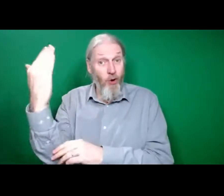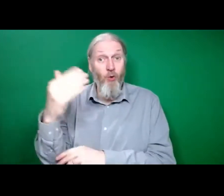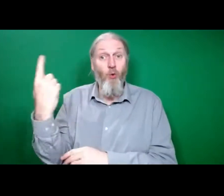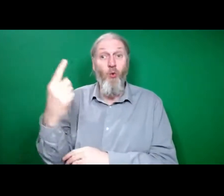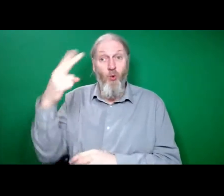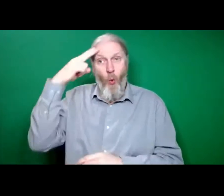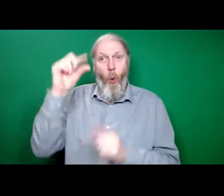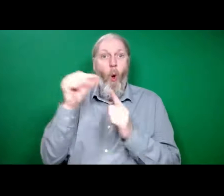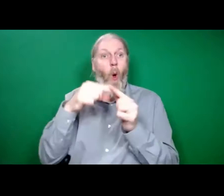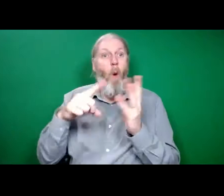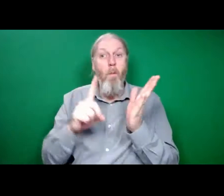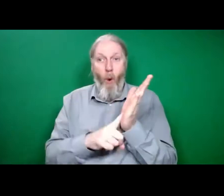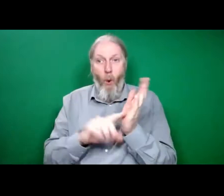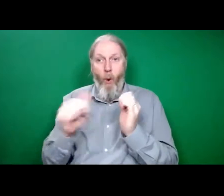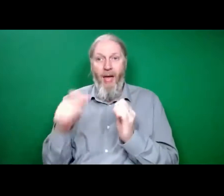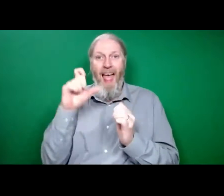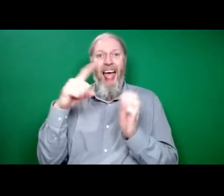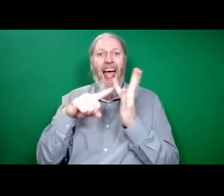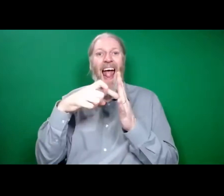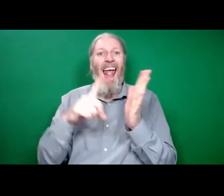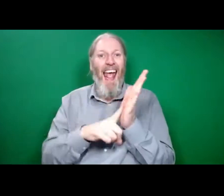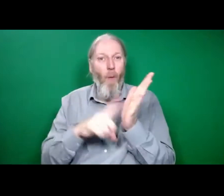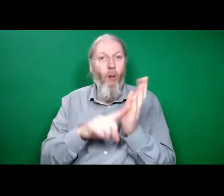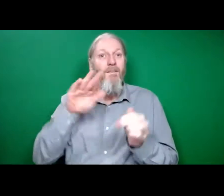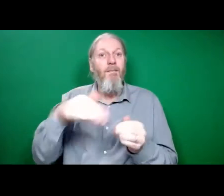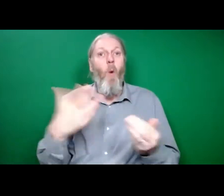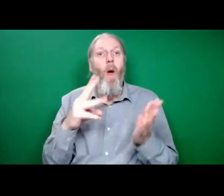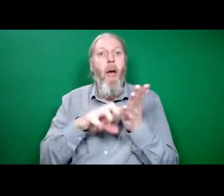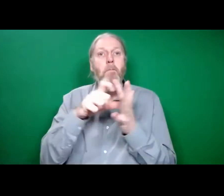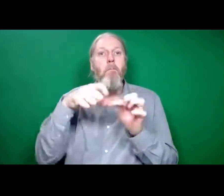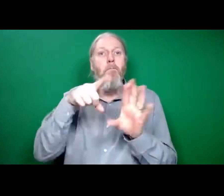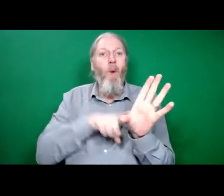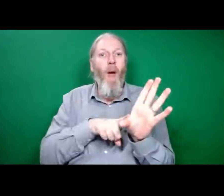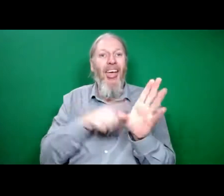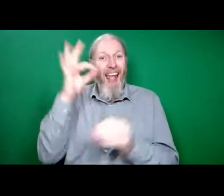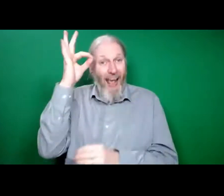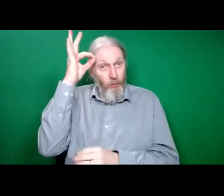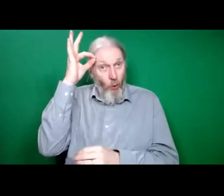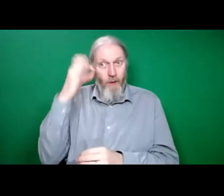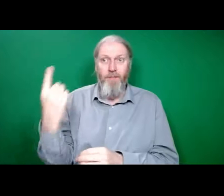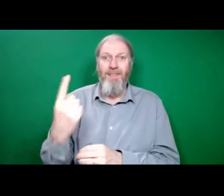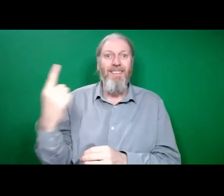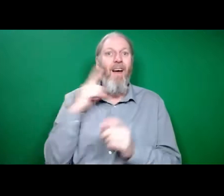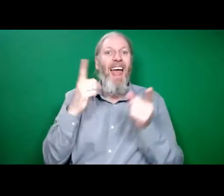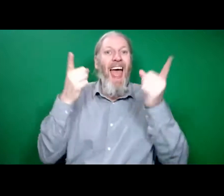try and fill these empty spaces with artists. Thank you very much.